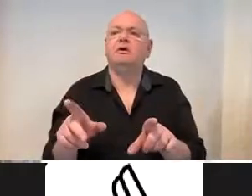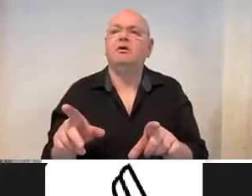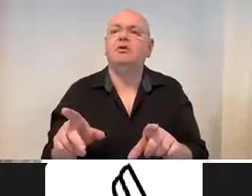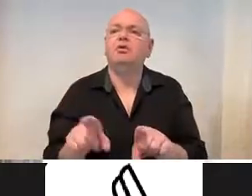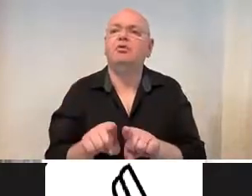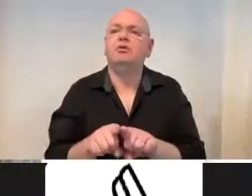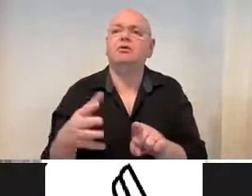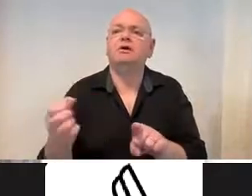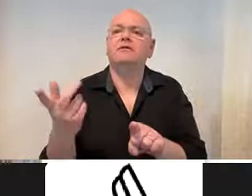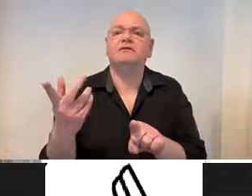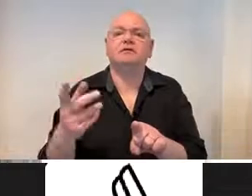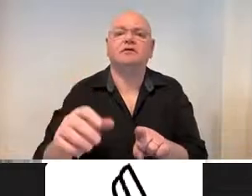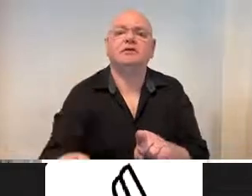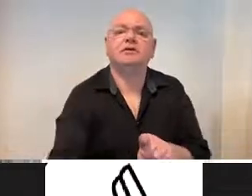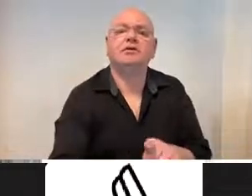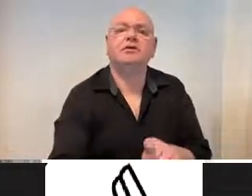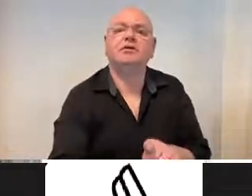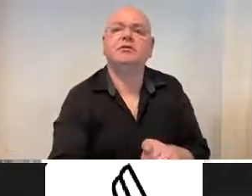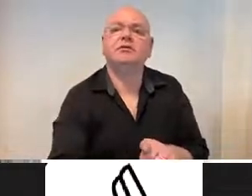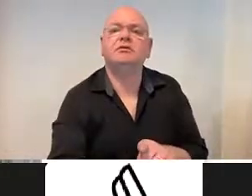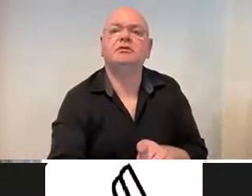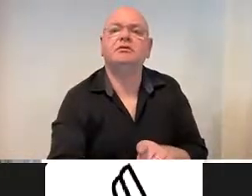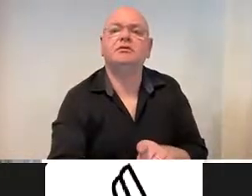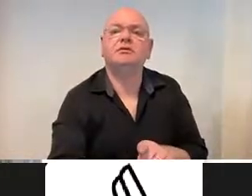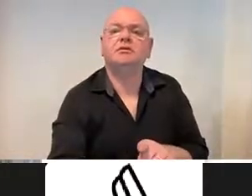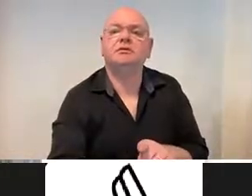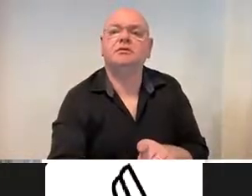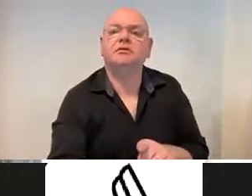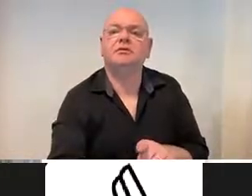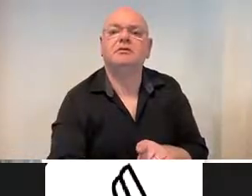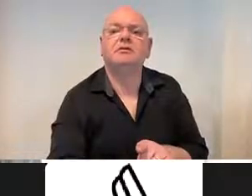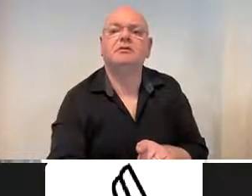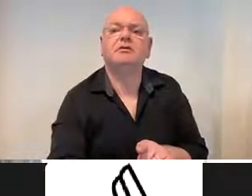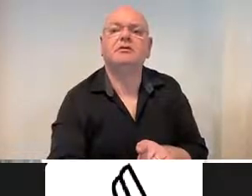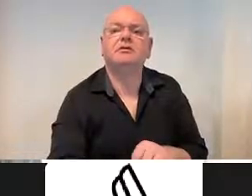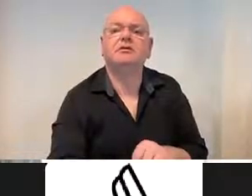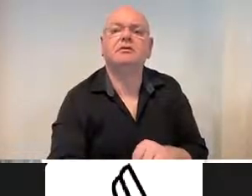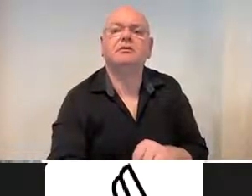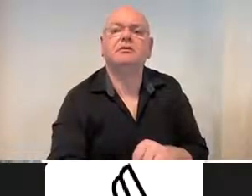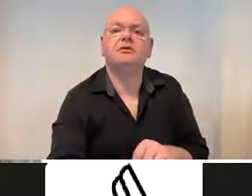hub, it is an amazing hip artist on your high street, et cetera. I will try to whirl through these.